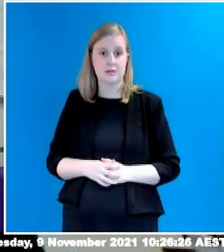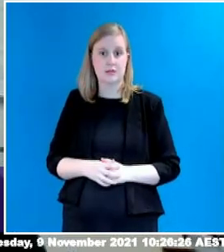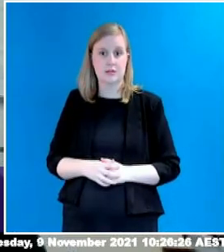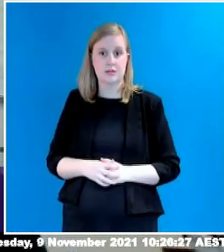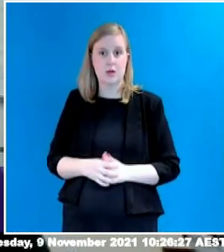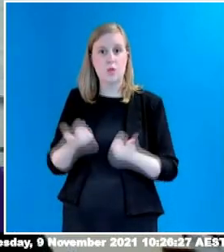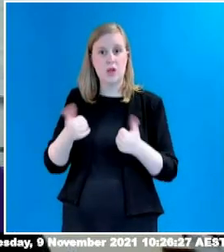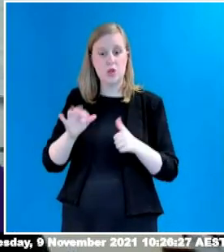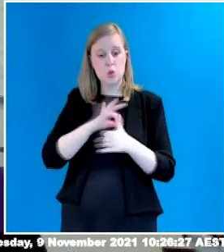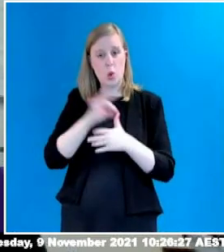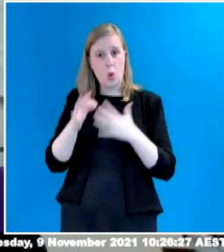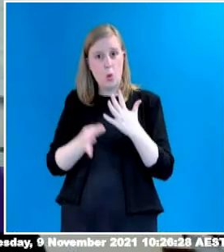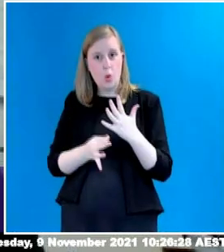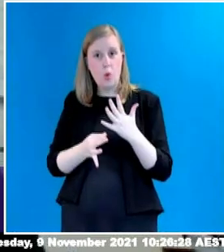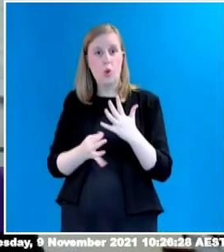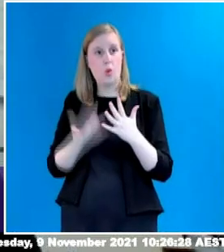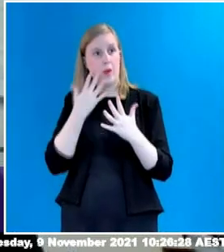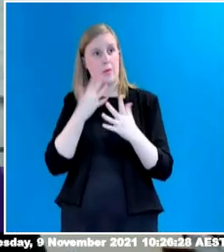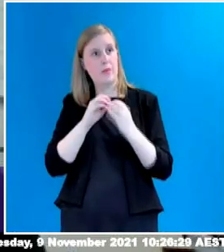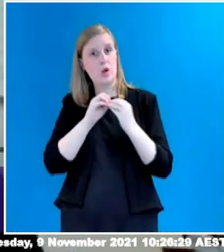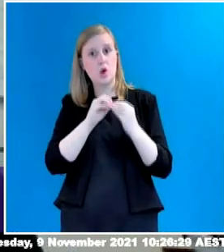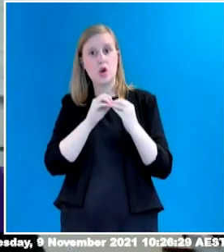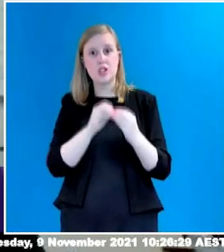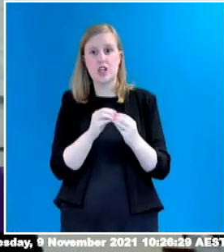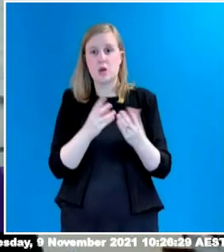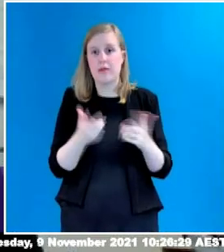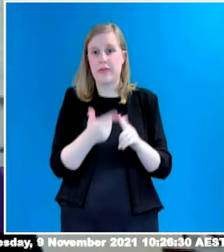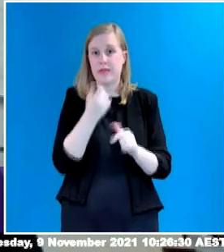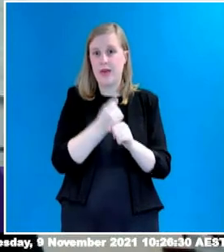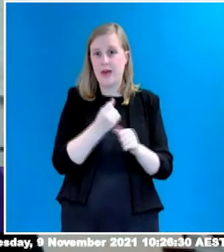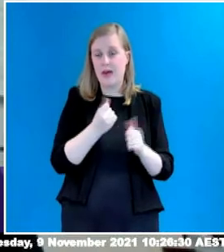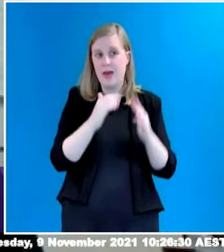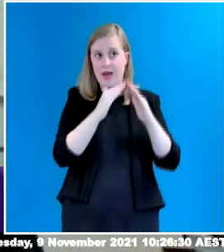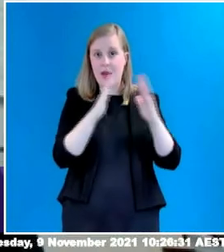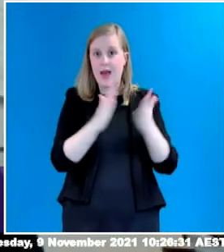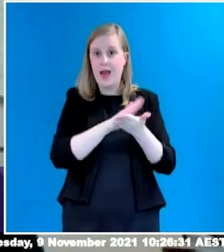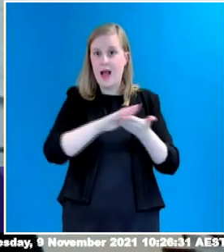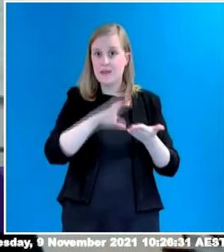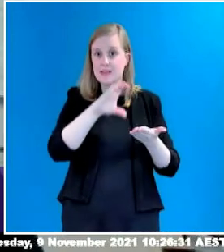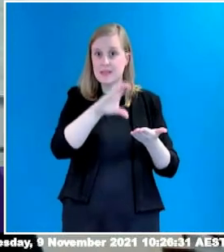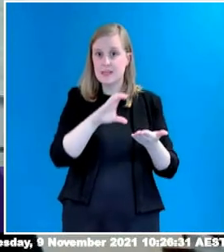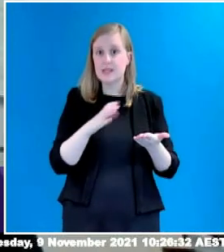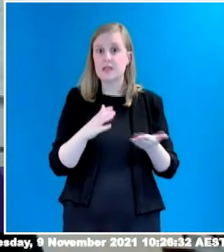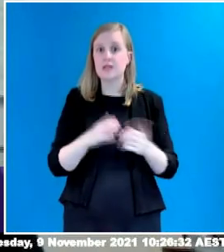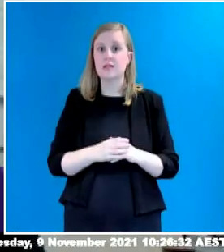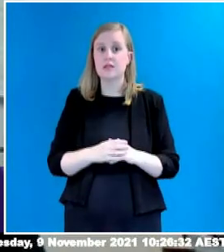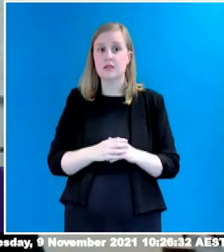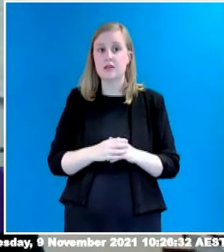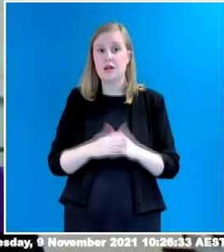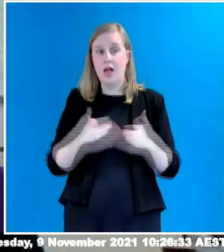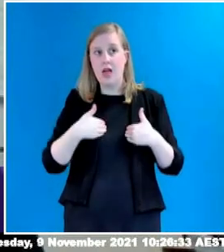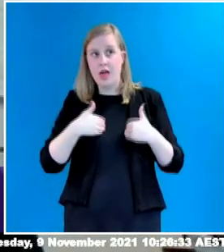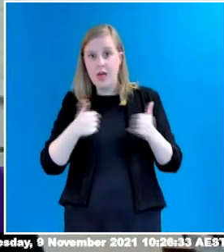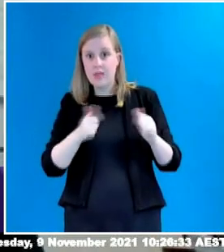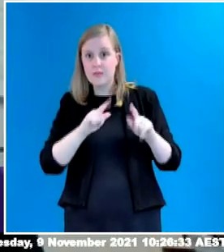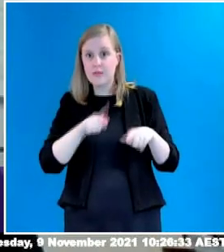with, for example, housing providers, health providers, in looking at the